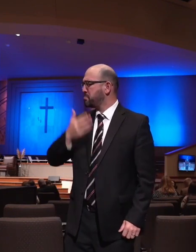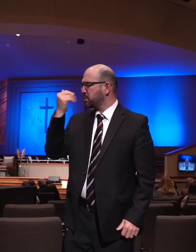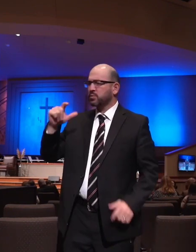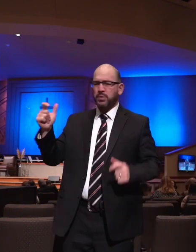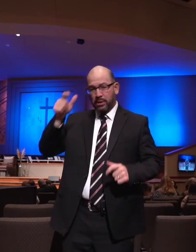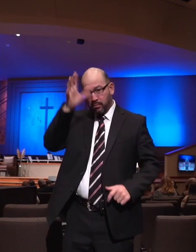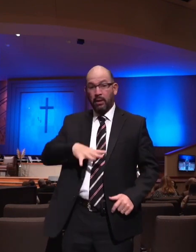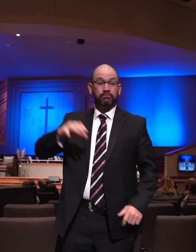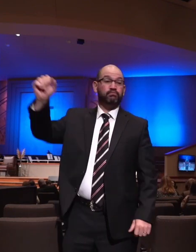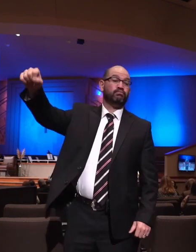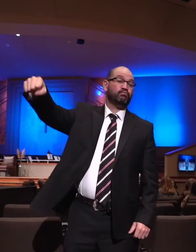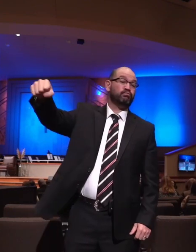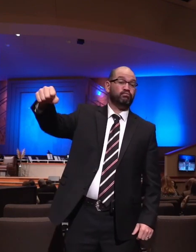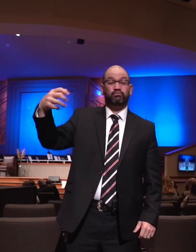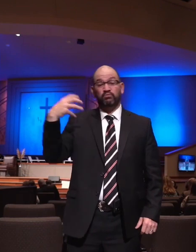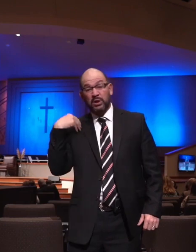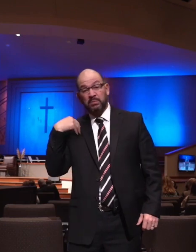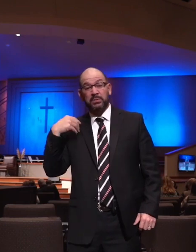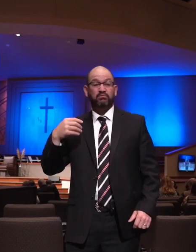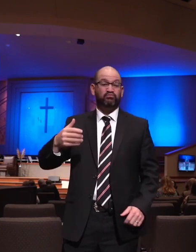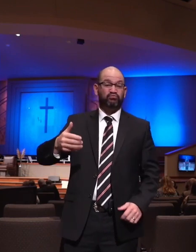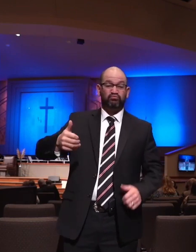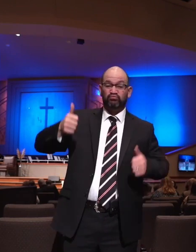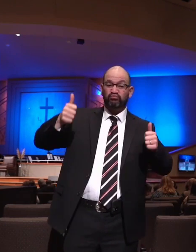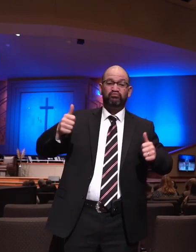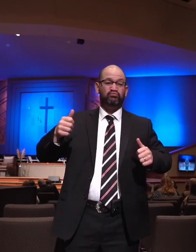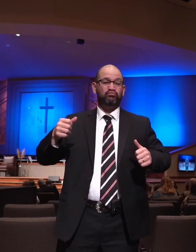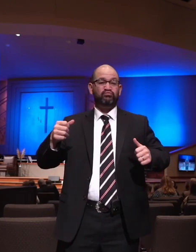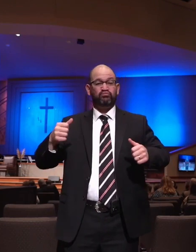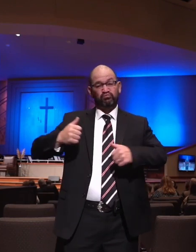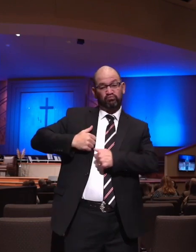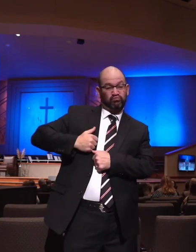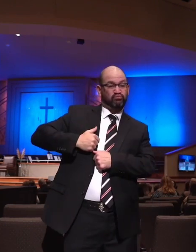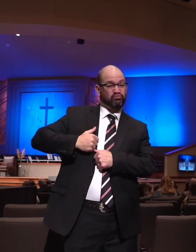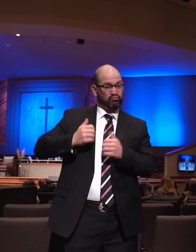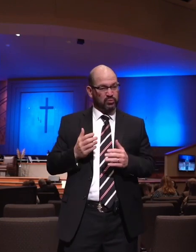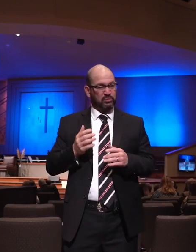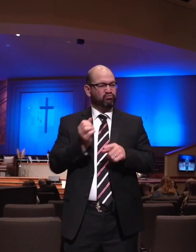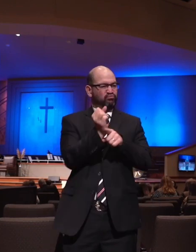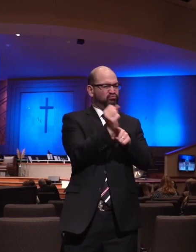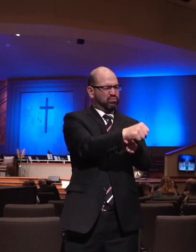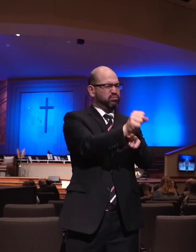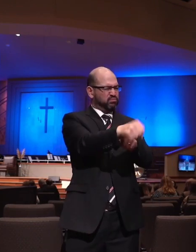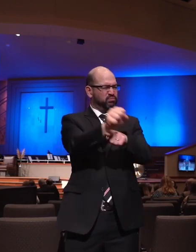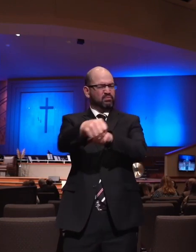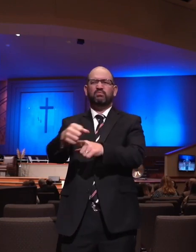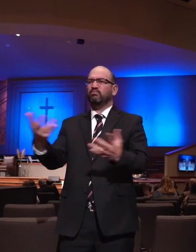was he was captain he was a general he was a victorious man he had all kinds of